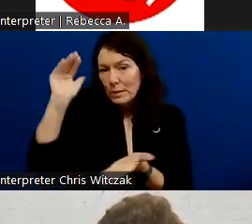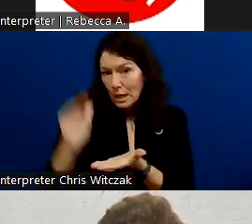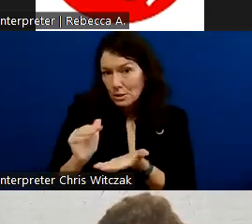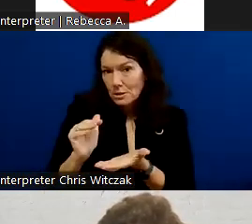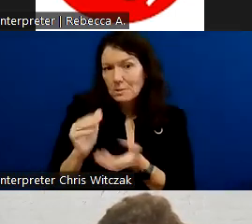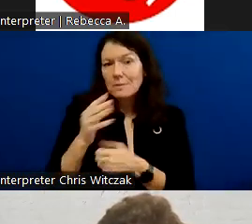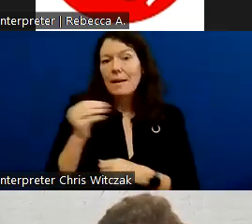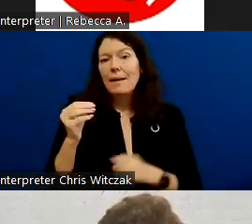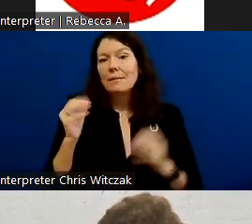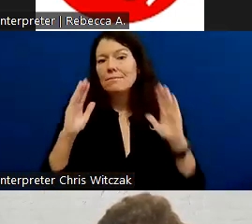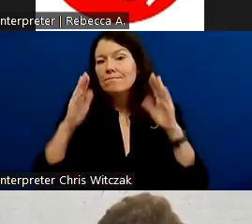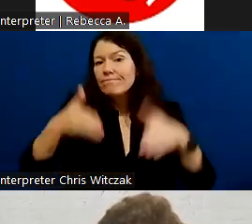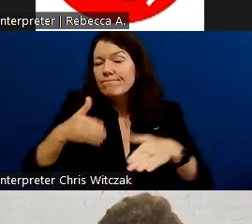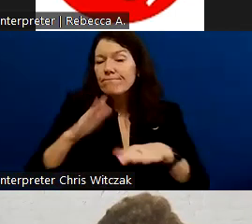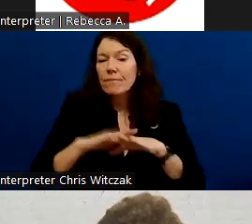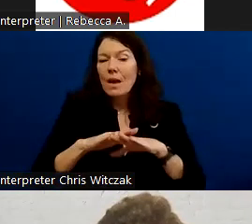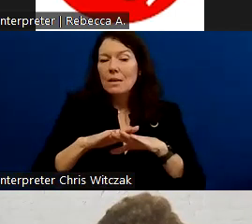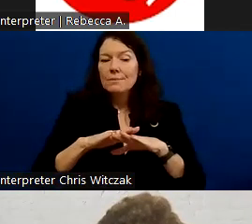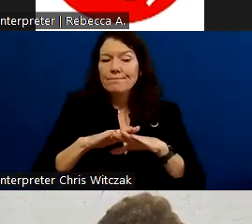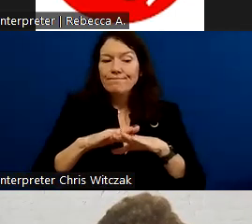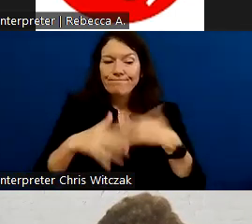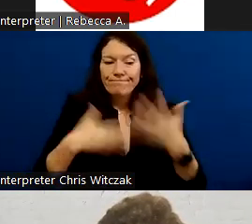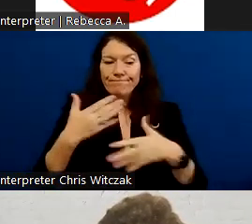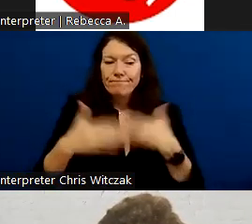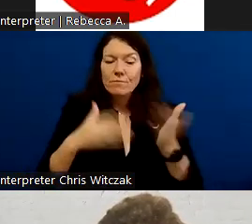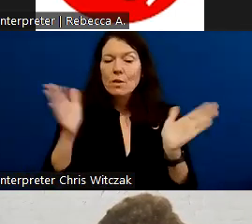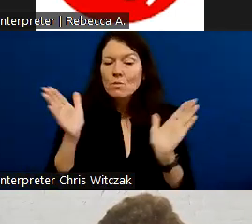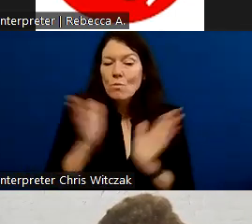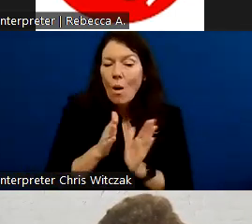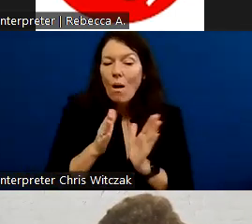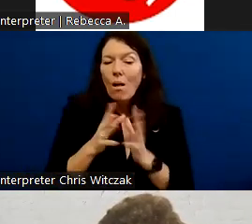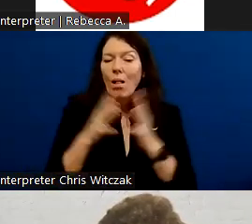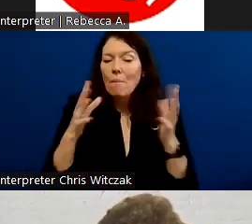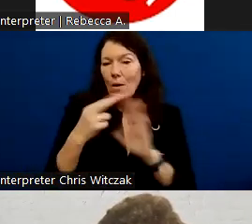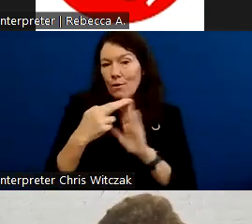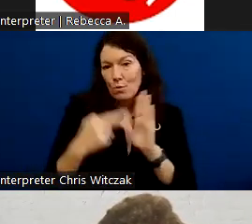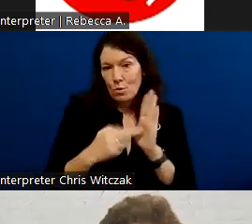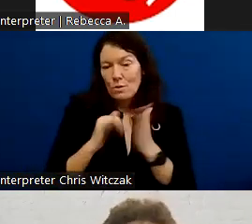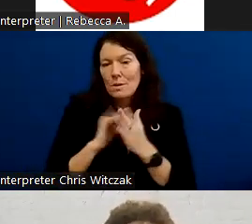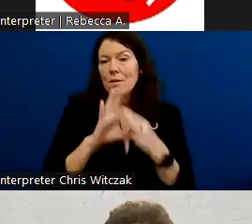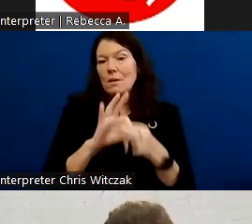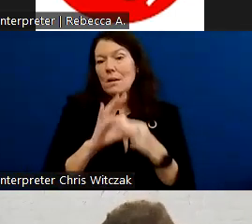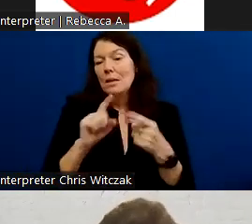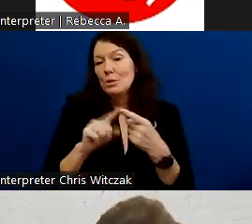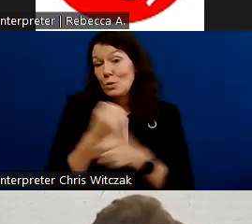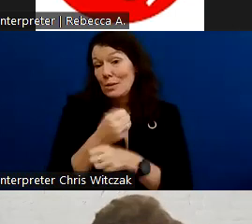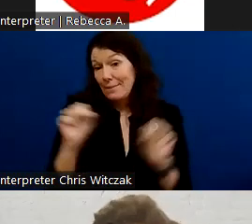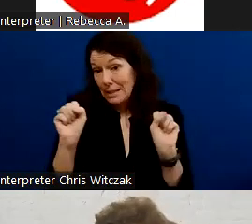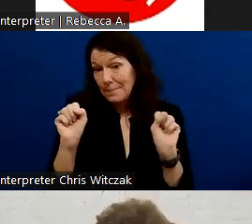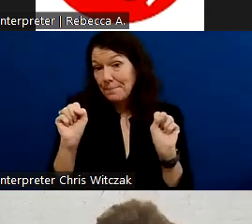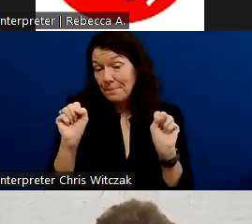focused on very very small amount of rules that relate directly to safety and that when